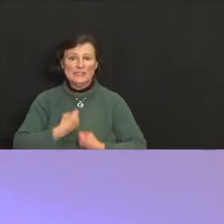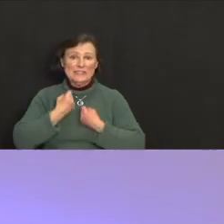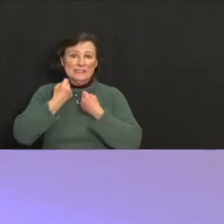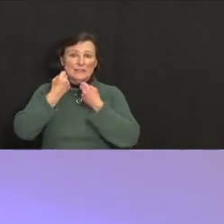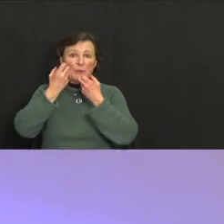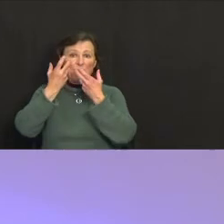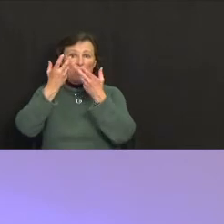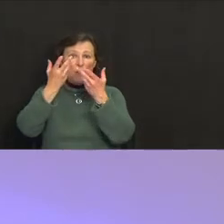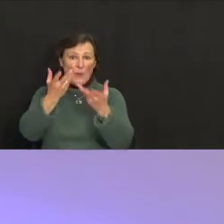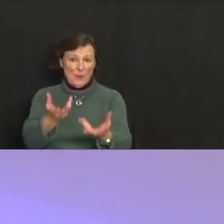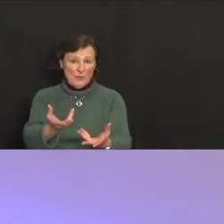Where the sweet nightengale with wanton glosses, Hark her love too discloses, too discloses.